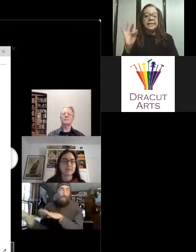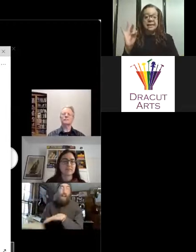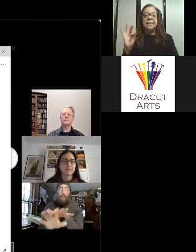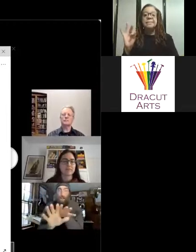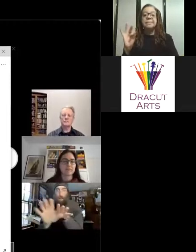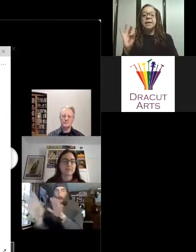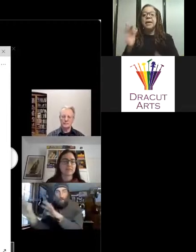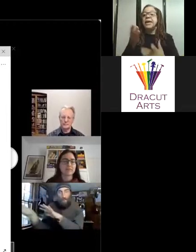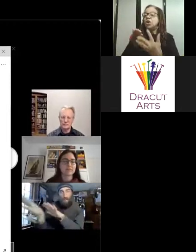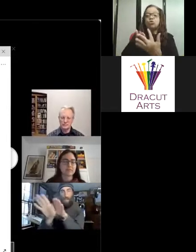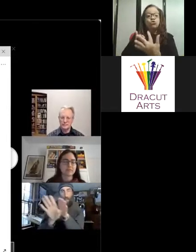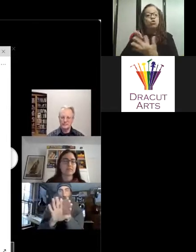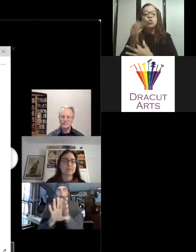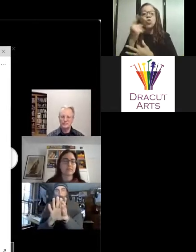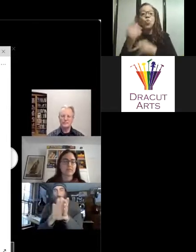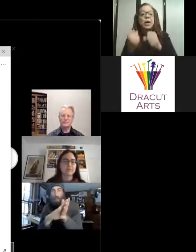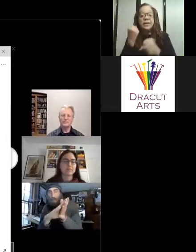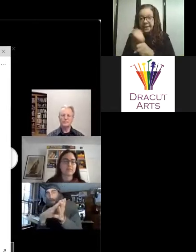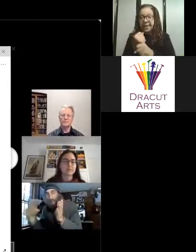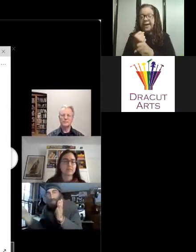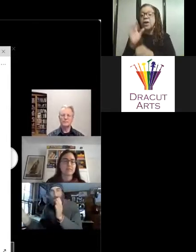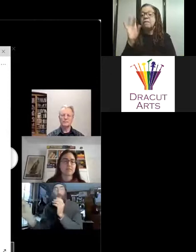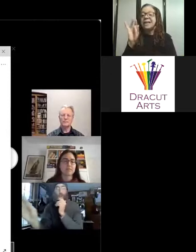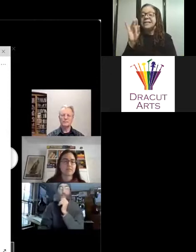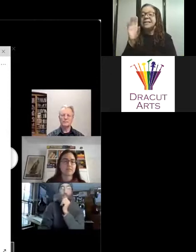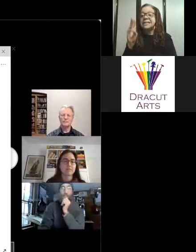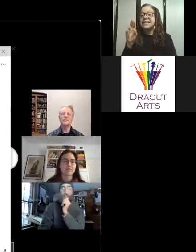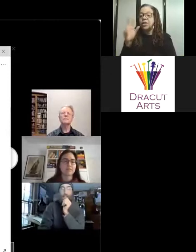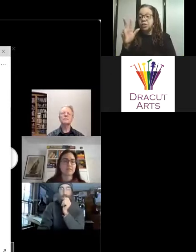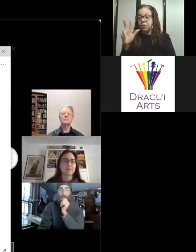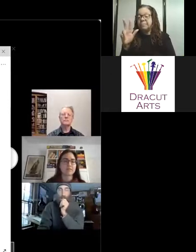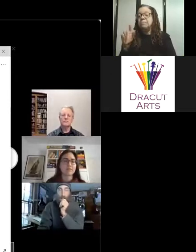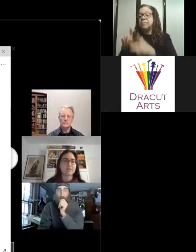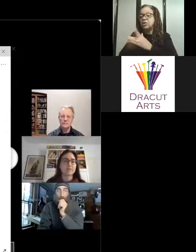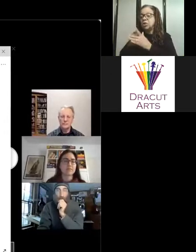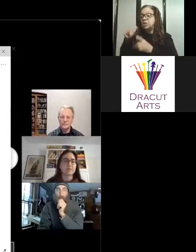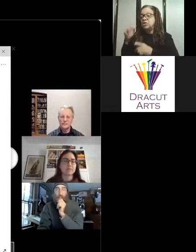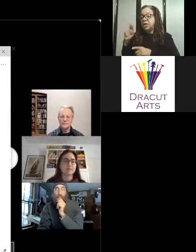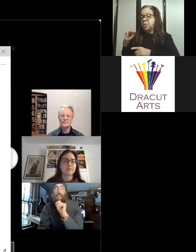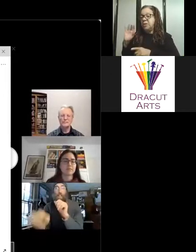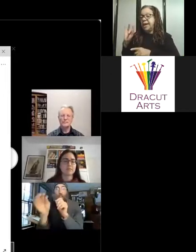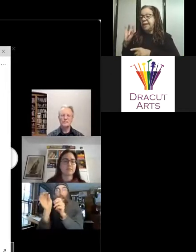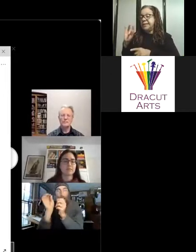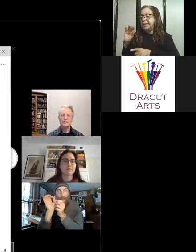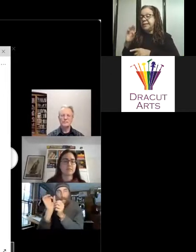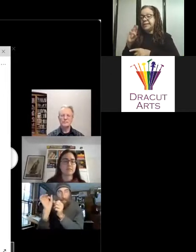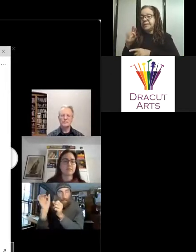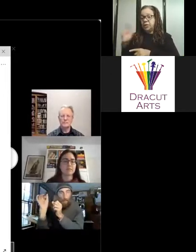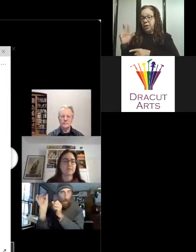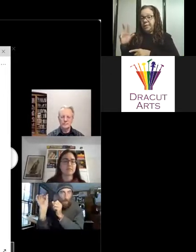entire year. I get-- kind of cycle back to January, and it's 12 months of 1863. And the thing to know there, is um,